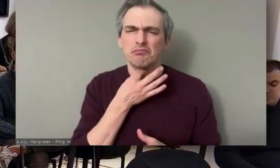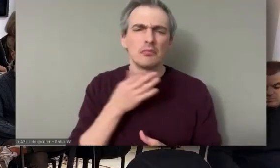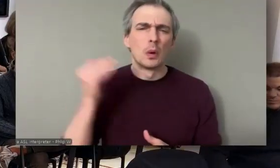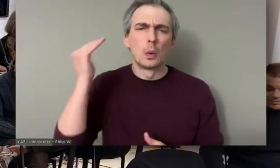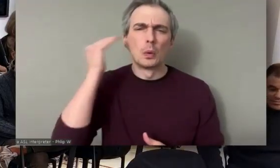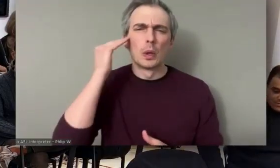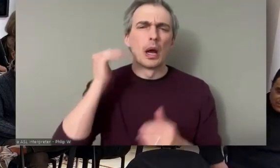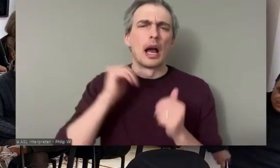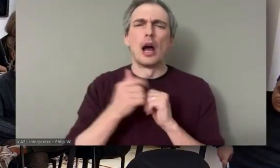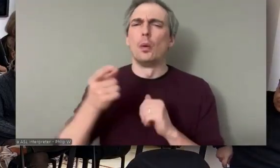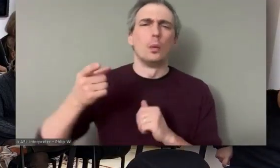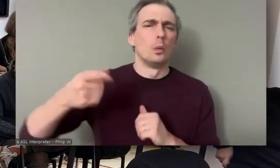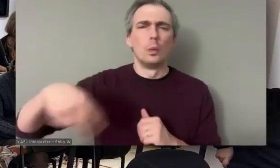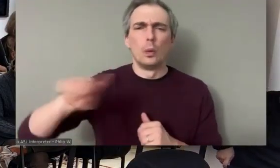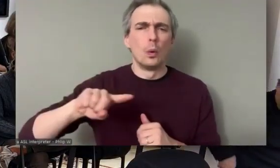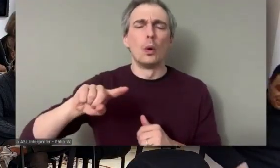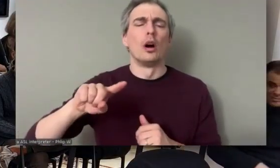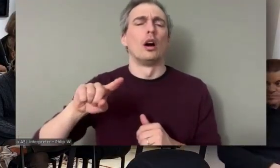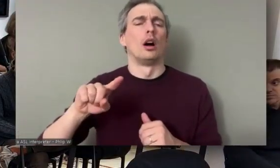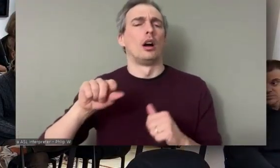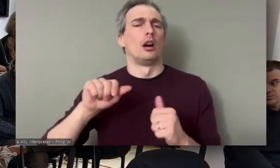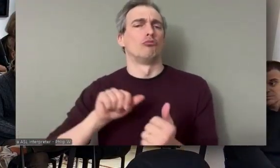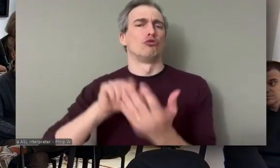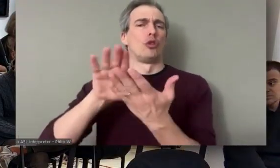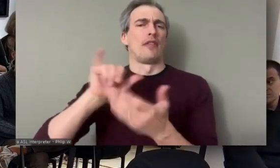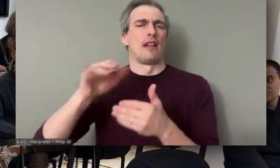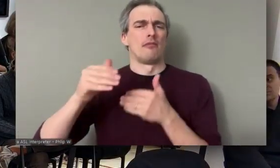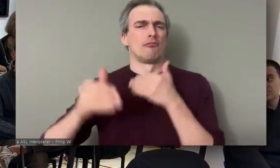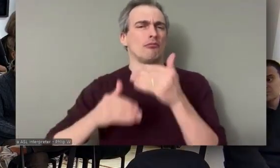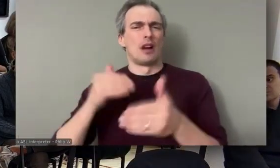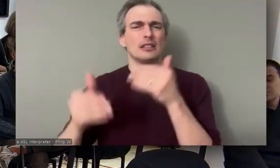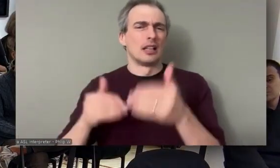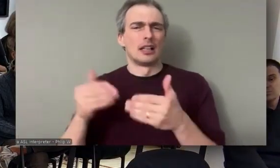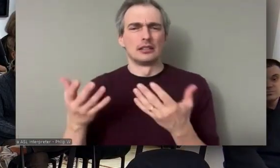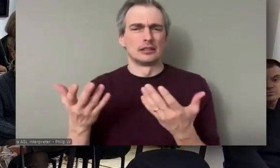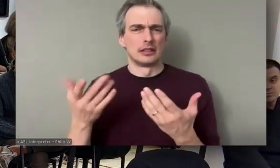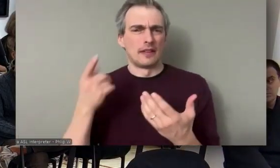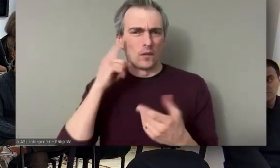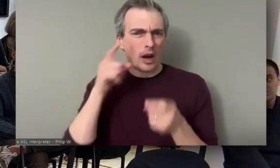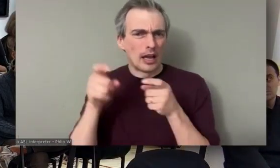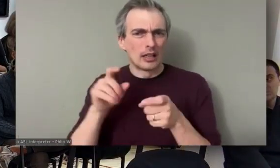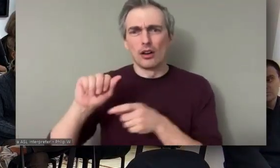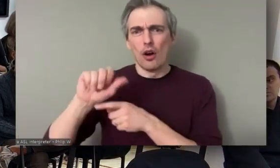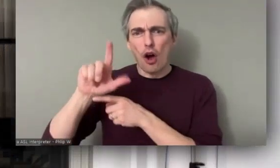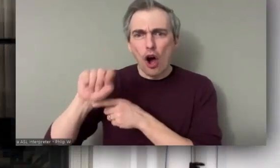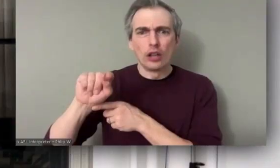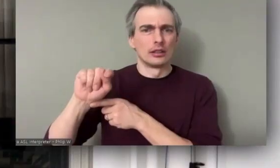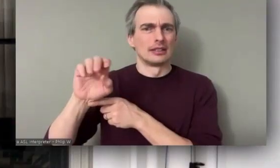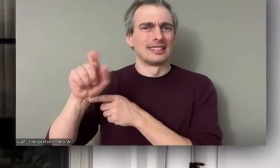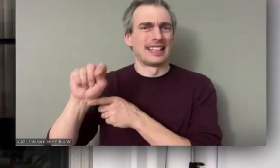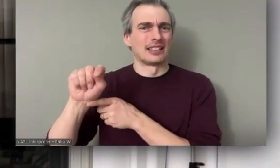approach the process of alt text for all of the avatar looks. Yes.